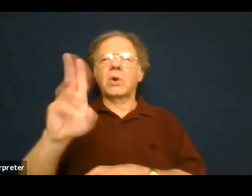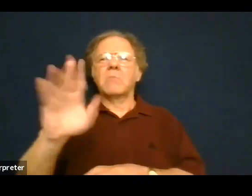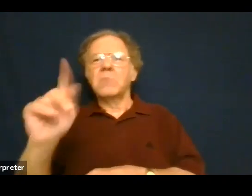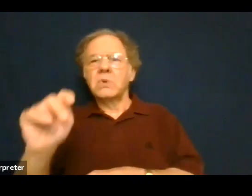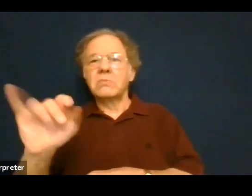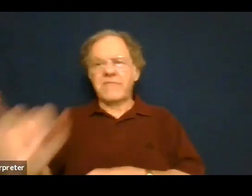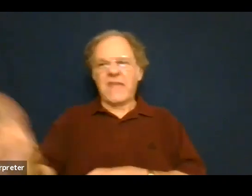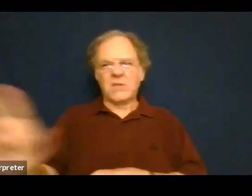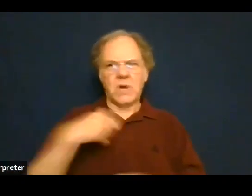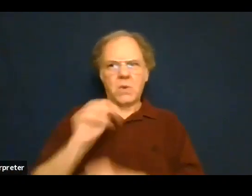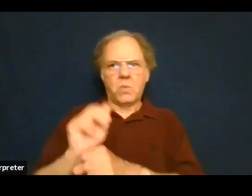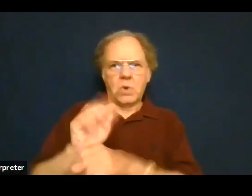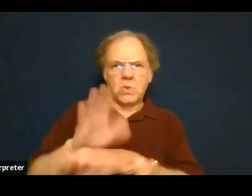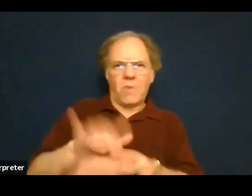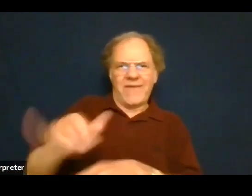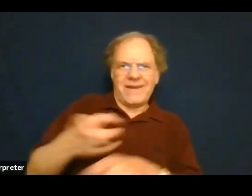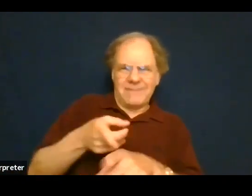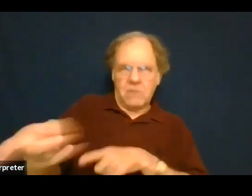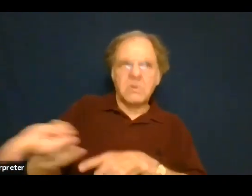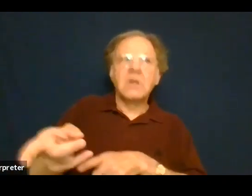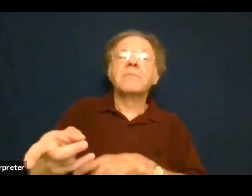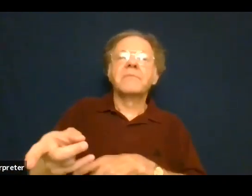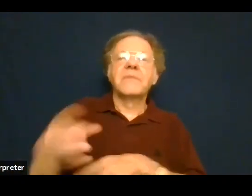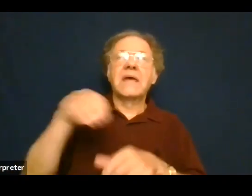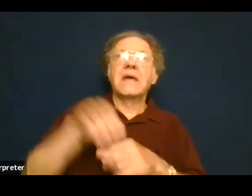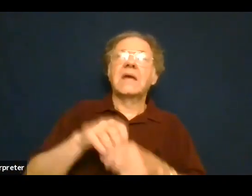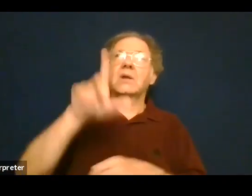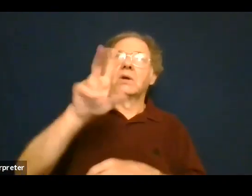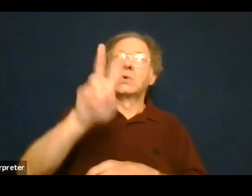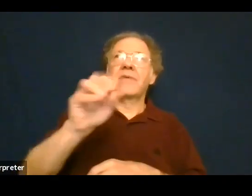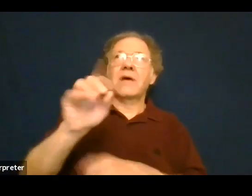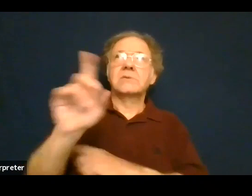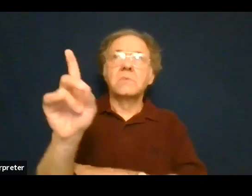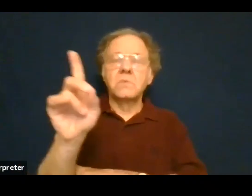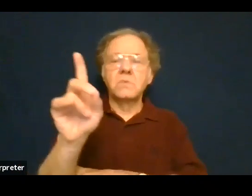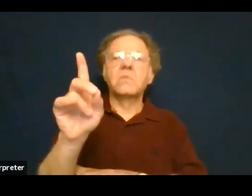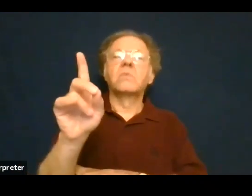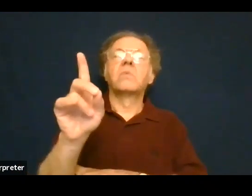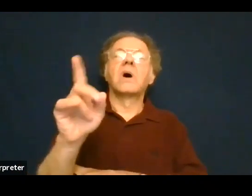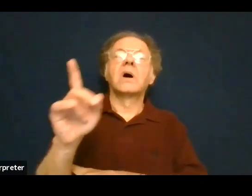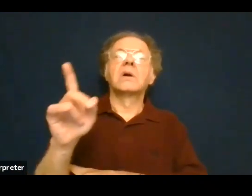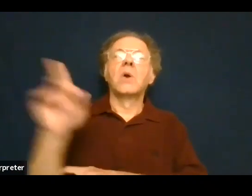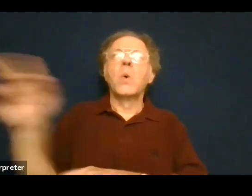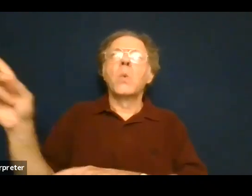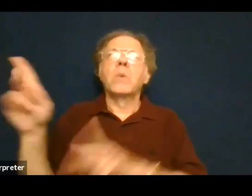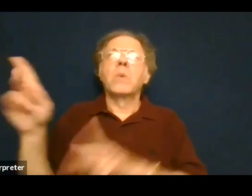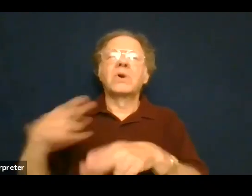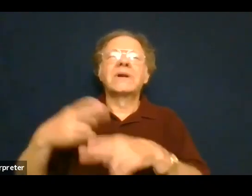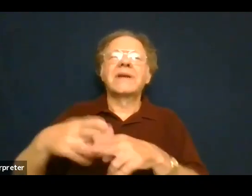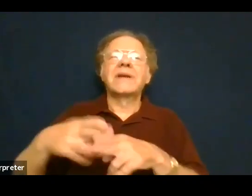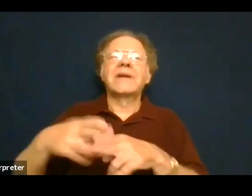And in 2001, an investigator named Theresa Nicholson did some work on this,